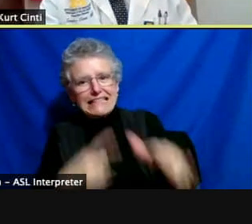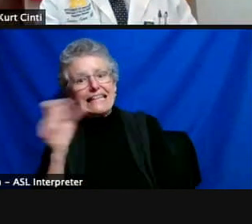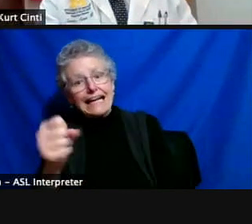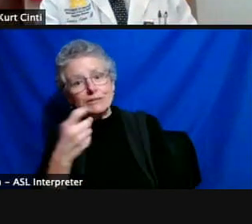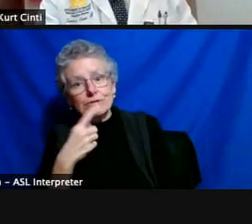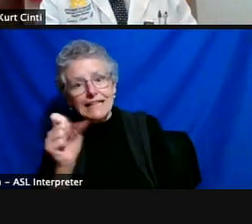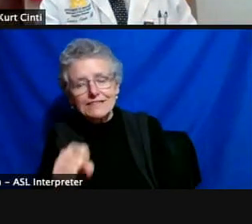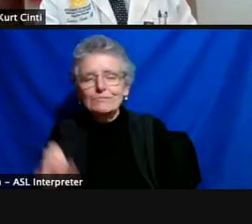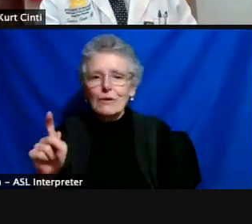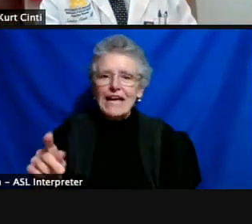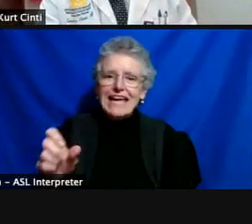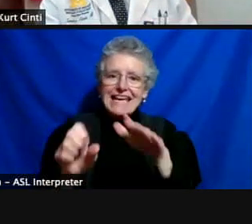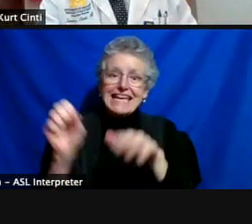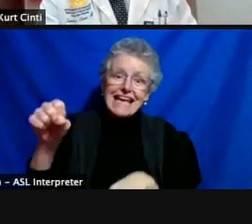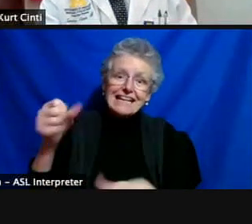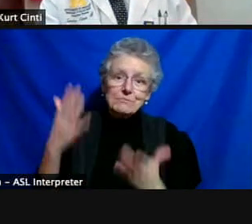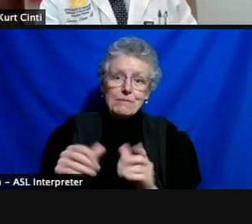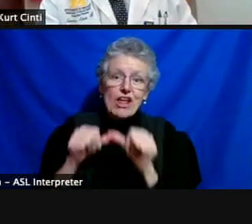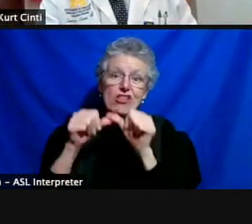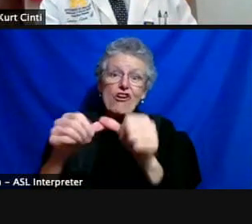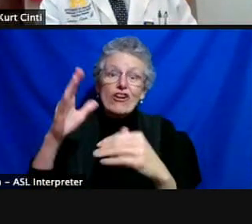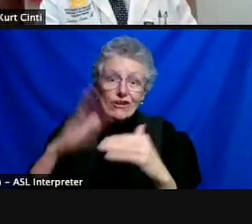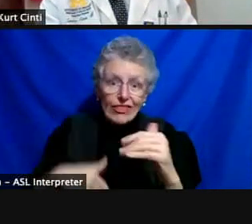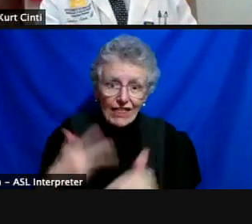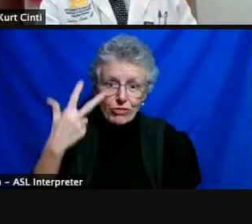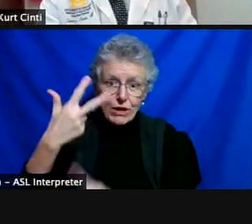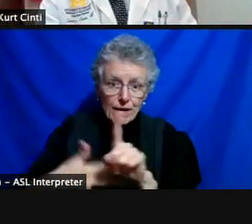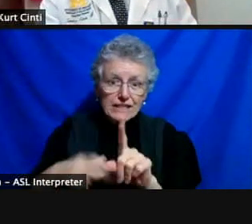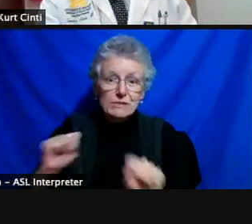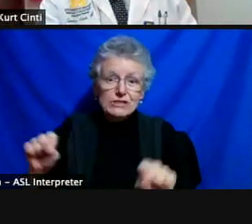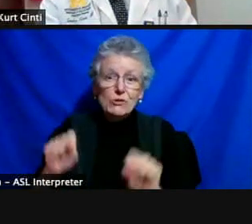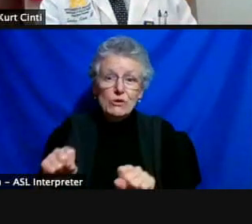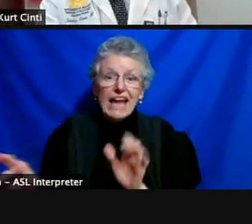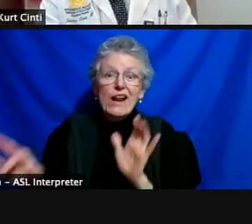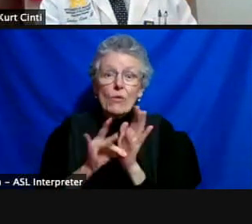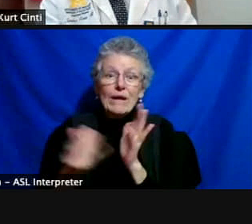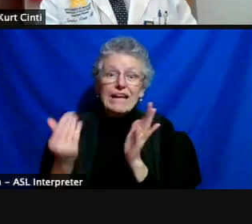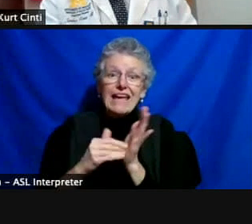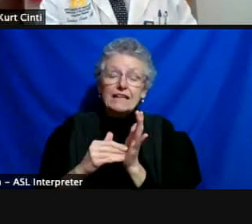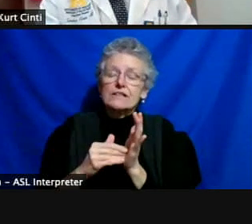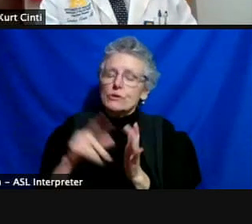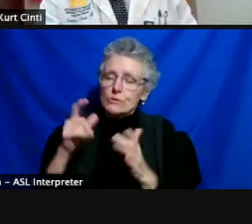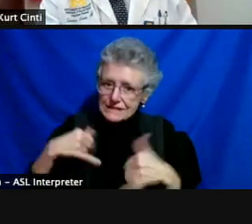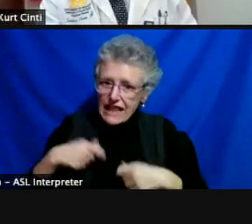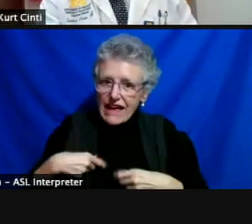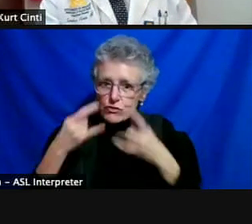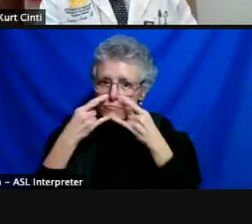We're gonna say yes and maybe longer, but you can still get reinfected. It doesn't mean you don't wear a mask. Okay. - Right.